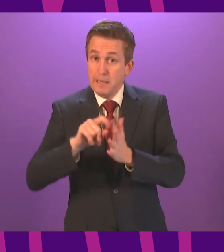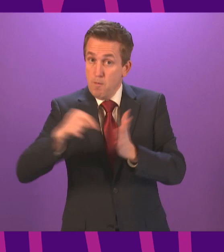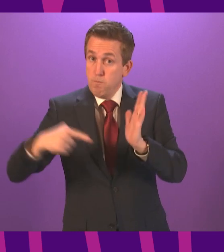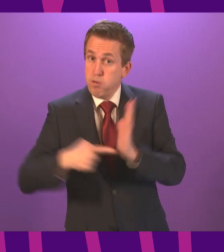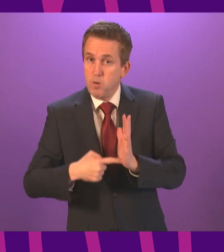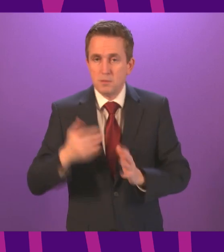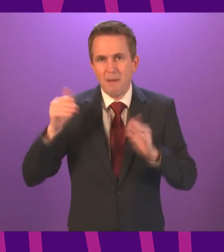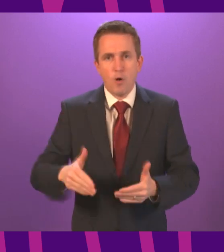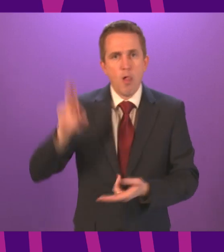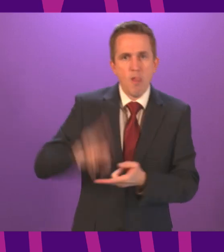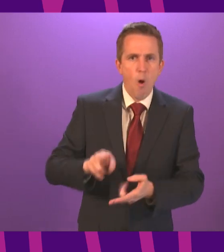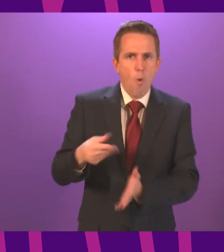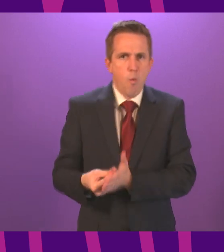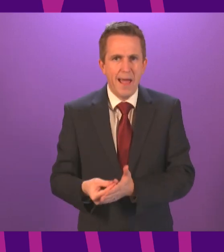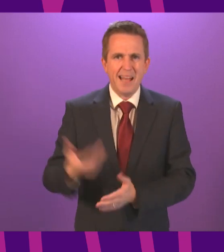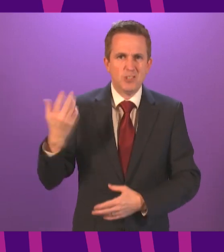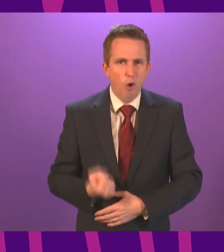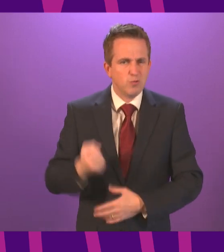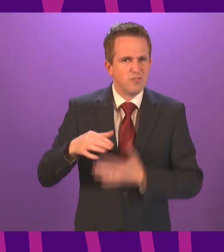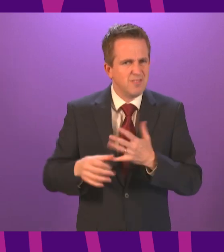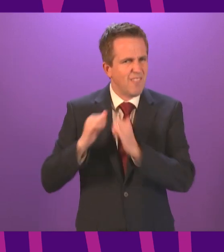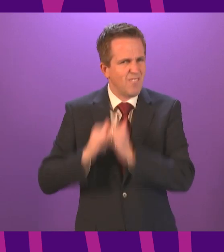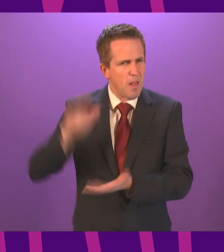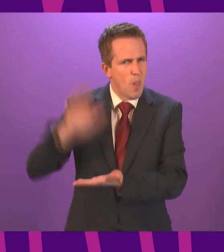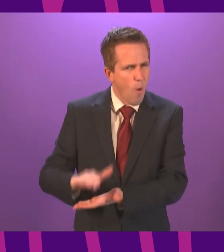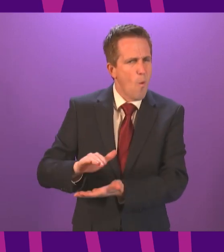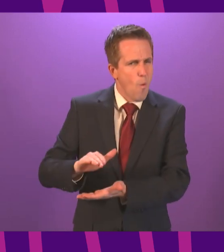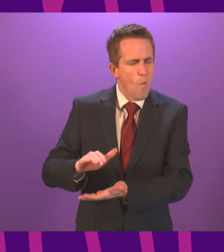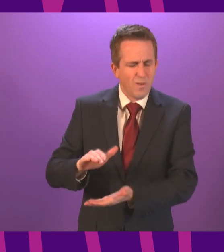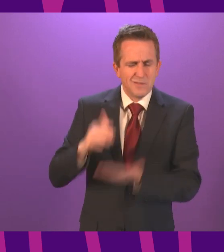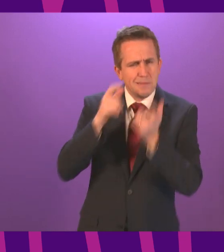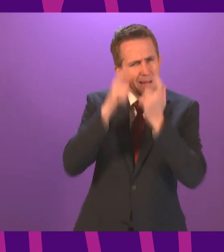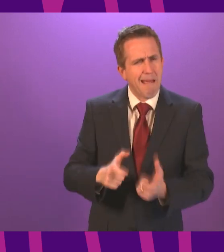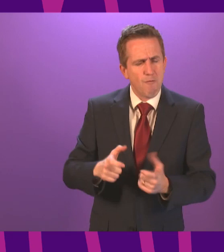opportunities with which they are sometimes associated globally. For those reasons, we